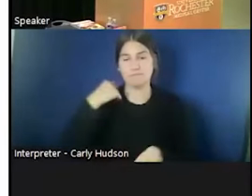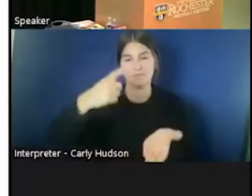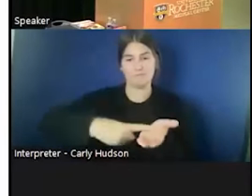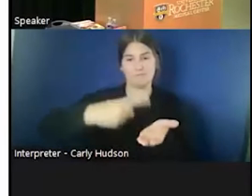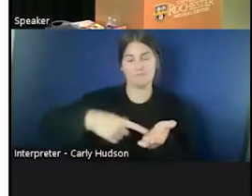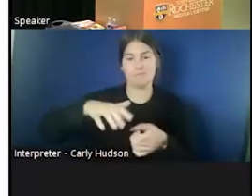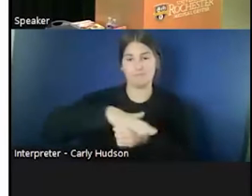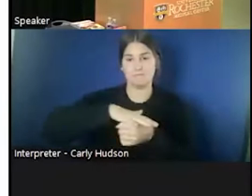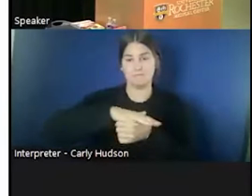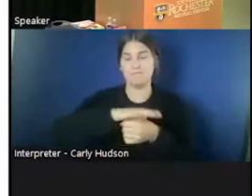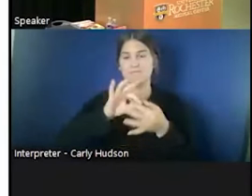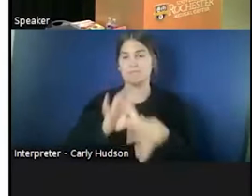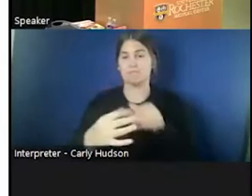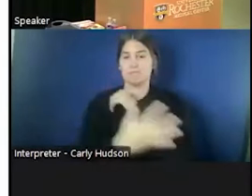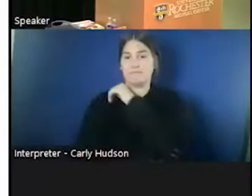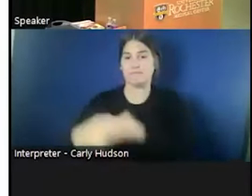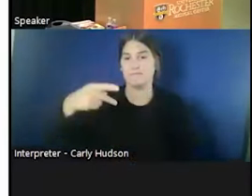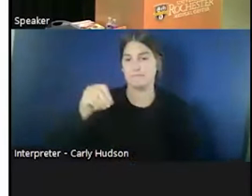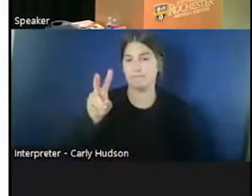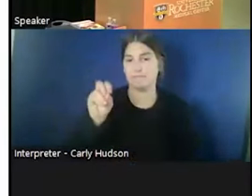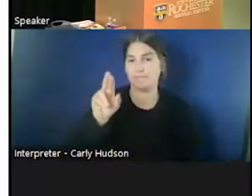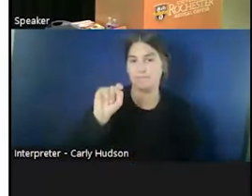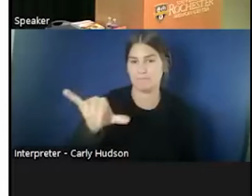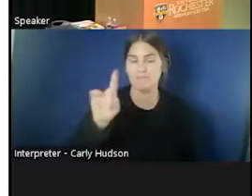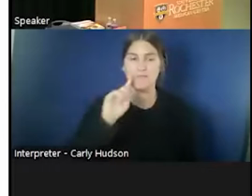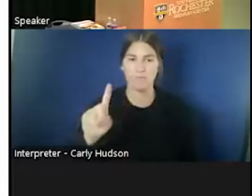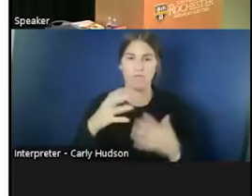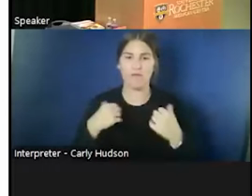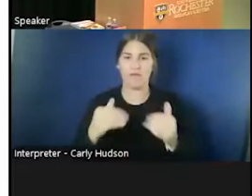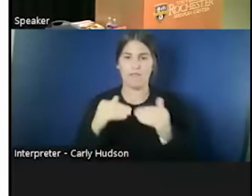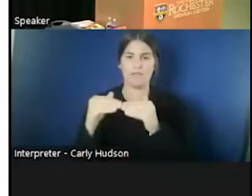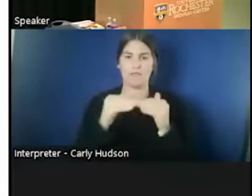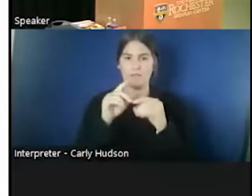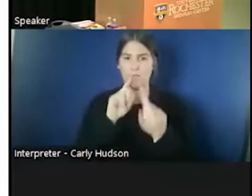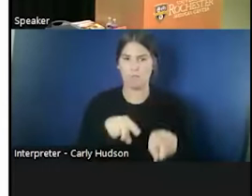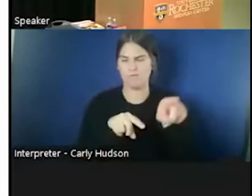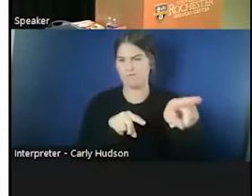poverty culminating in the Health Equity report which was overloaded um in that report we learned